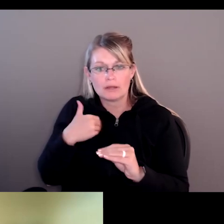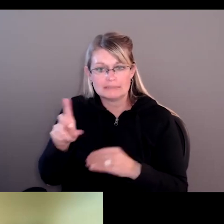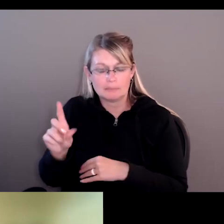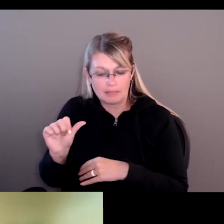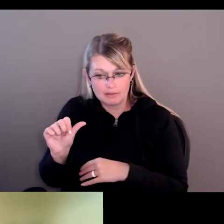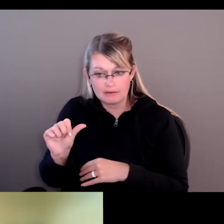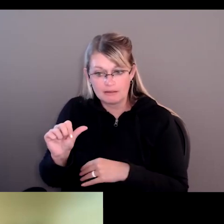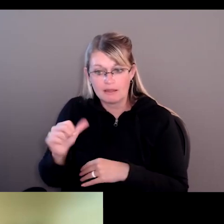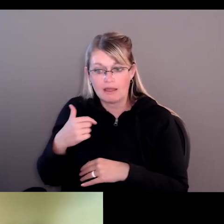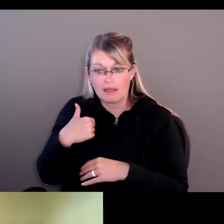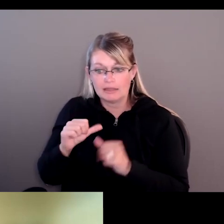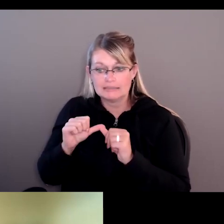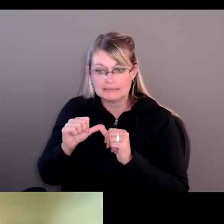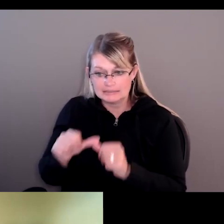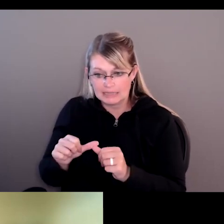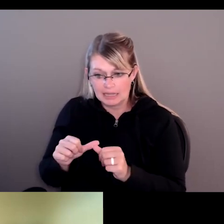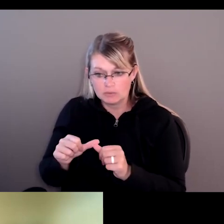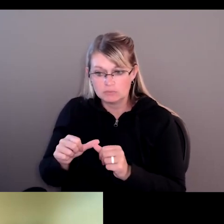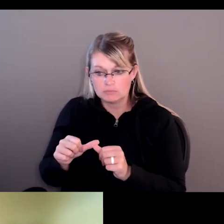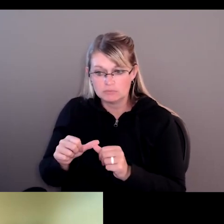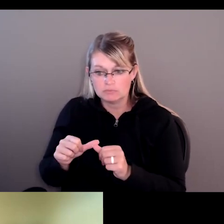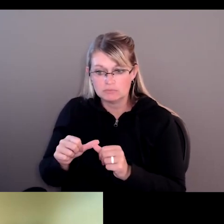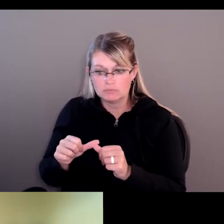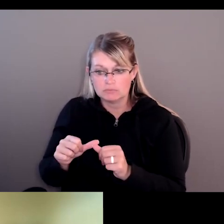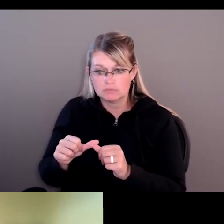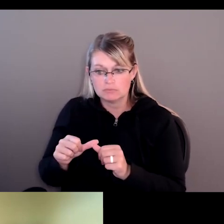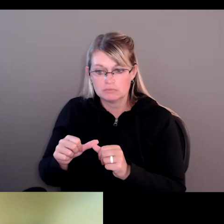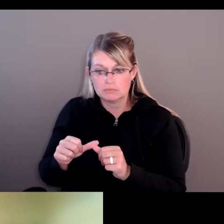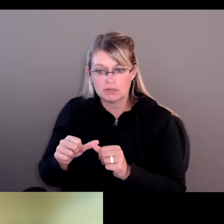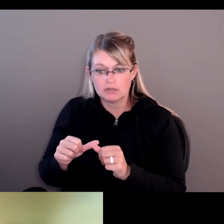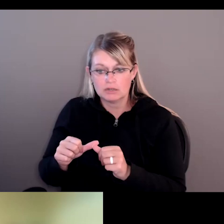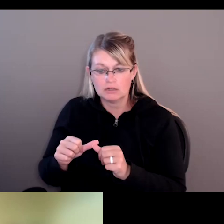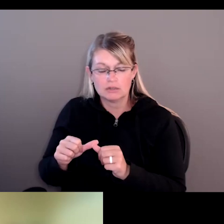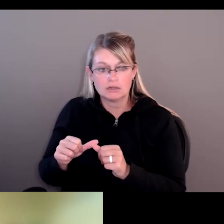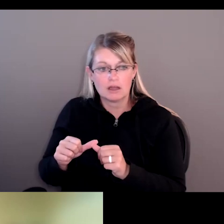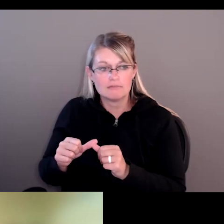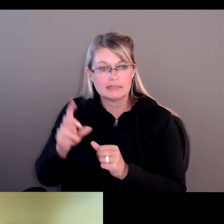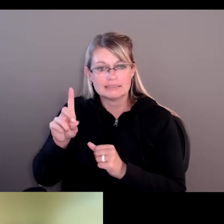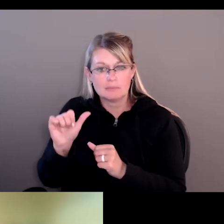And they kept saying coming in now, disabled people need disable awareness training. And they